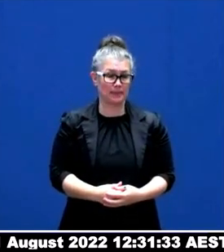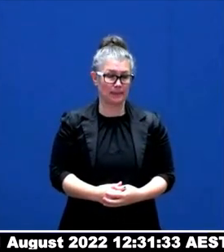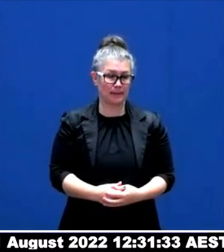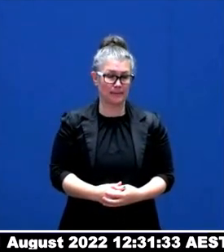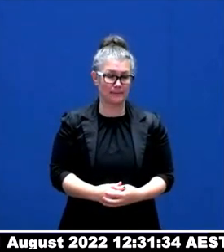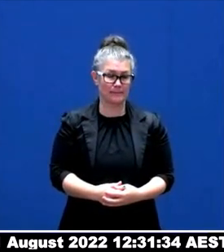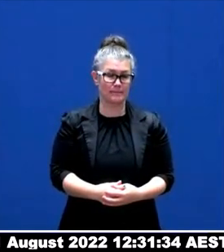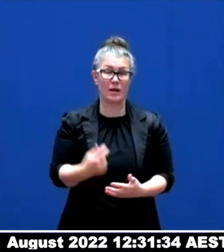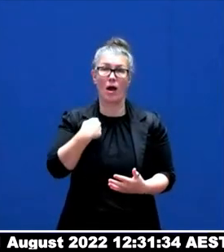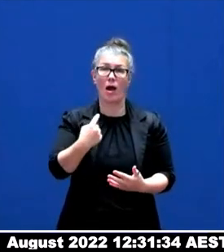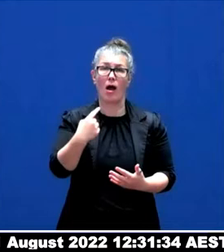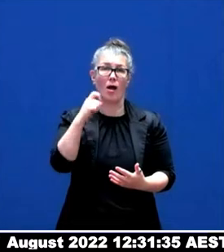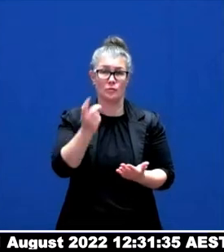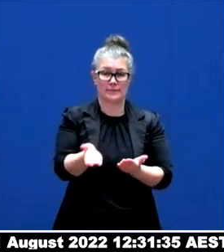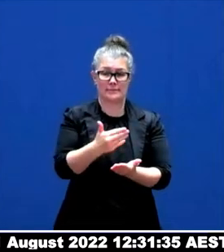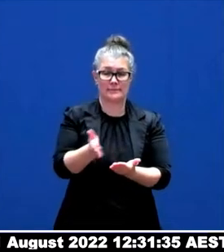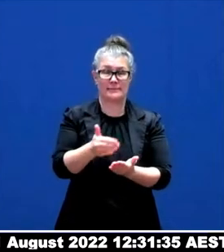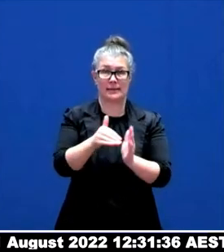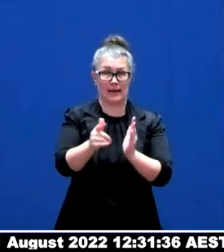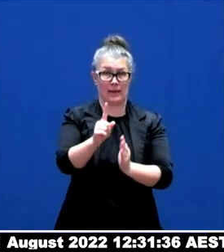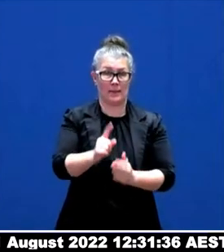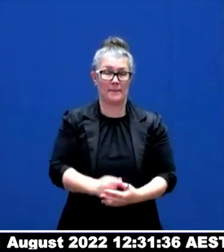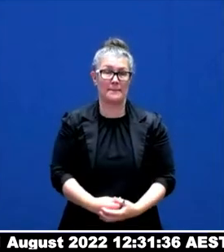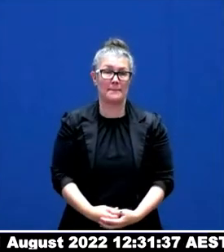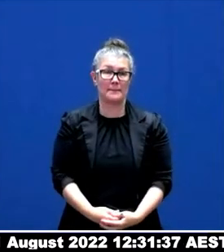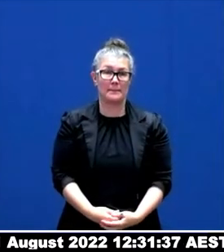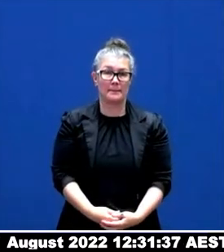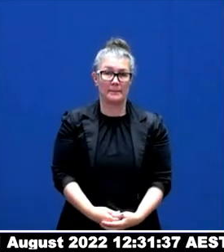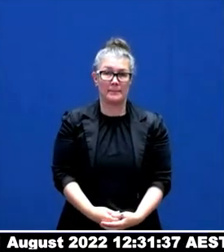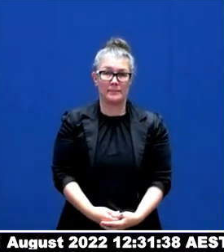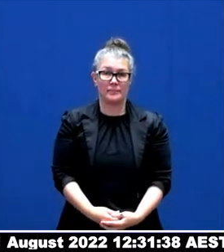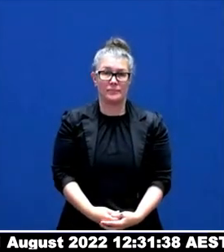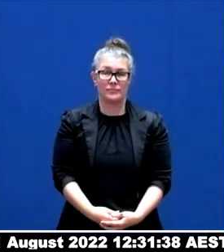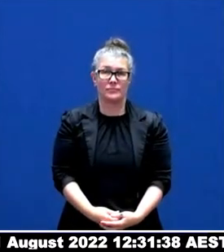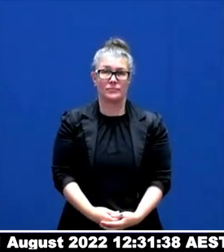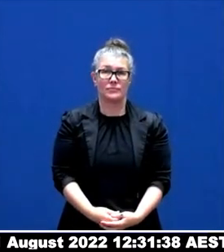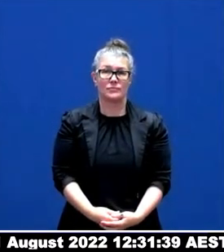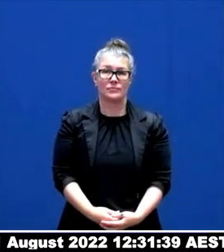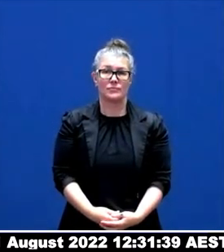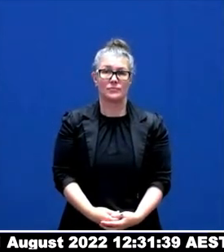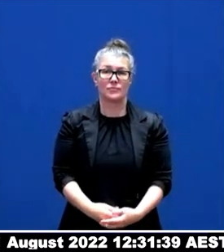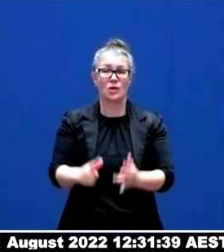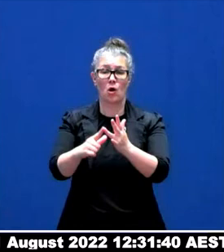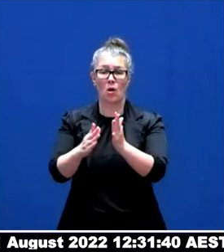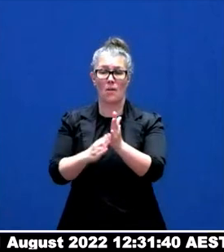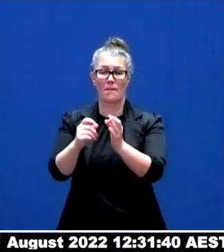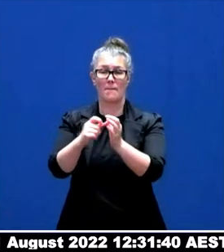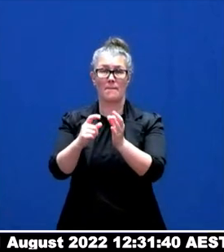The Ombudsman's report is behind tab 27.